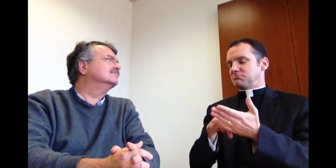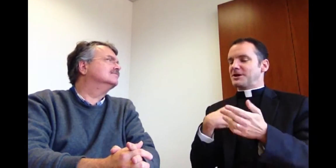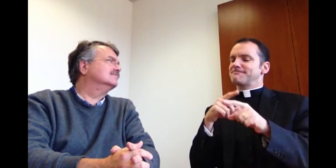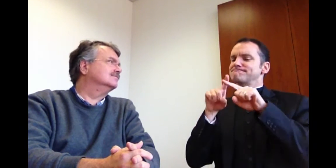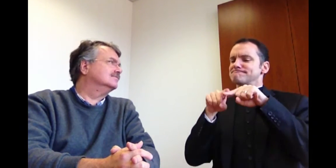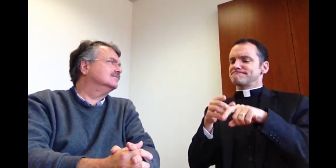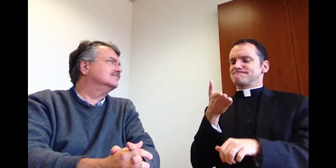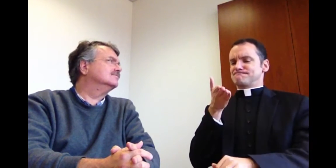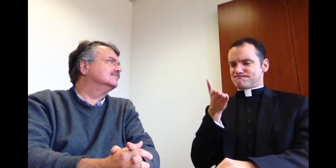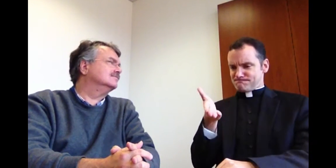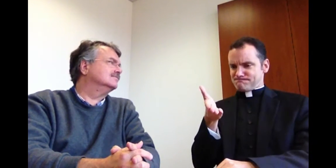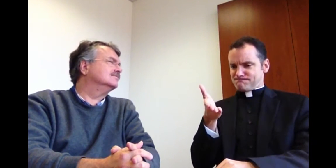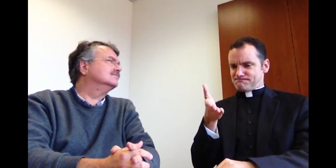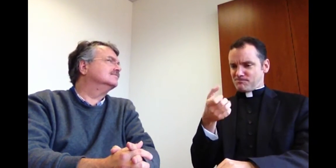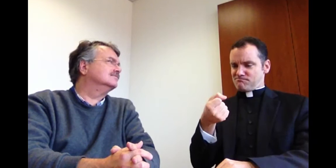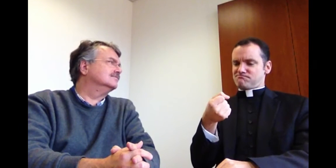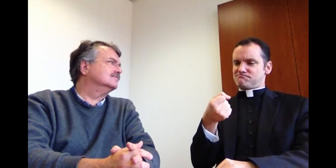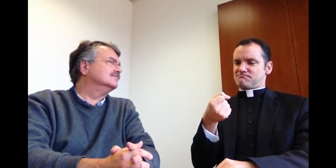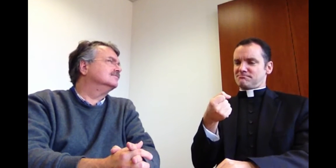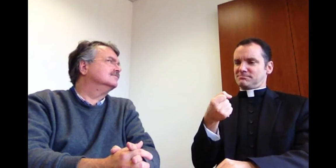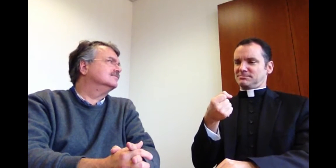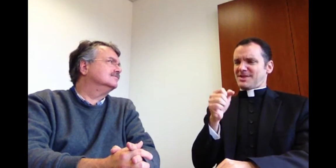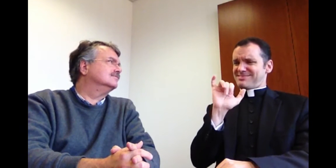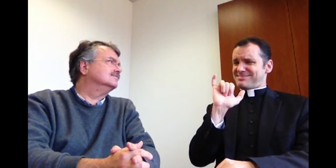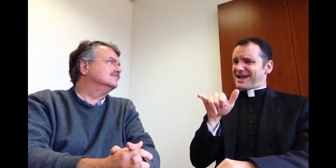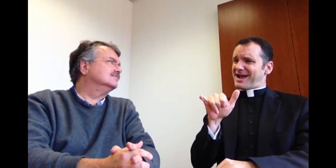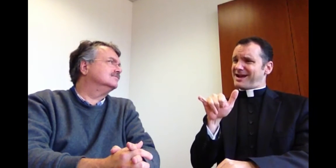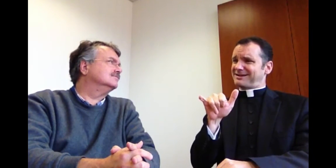At this part, it was implied that Mark was depending on Jesus.